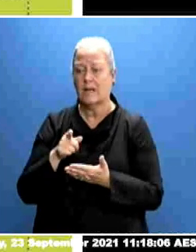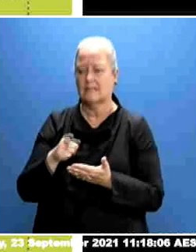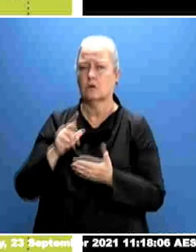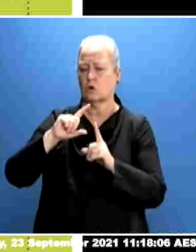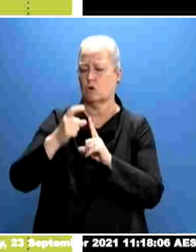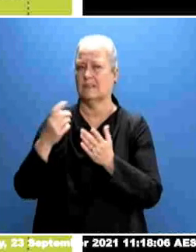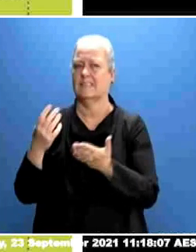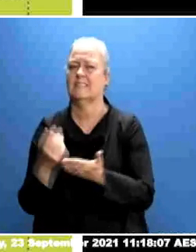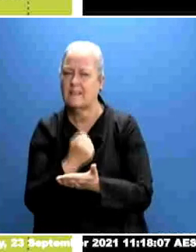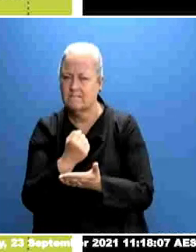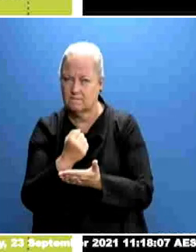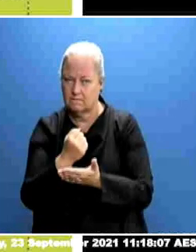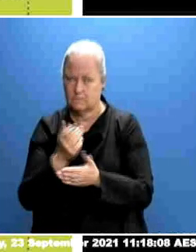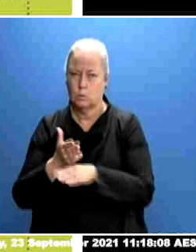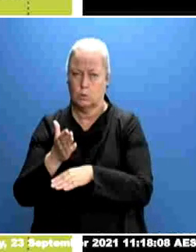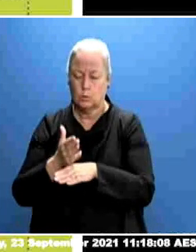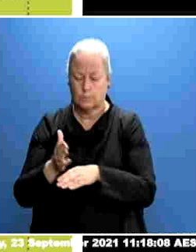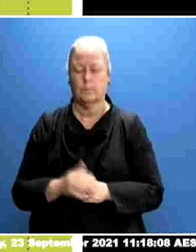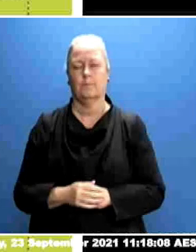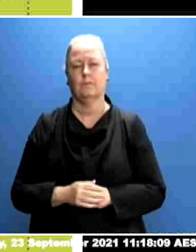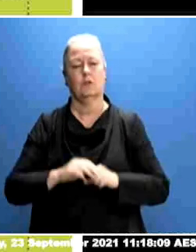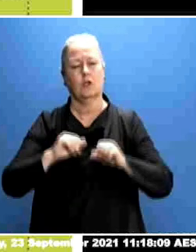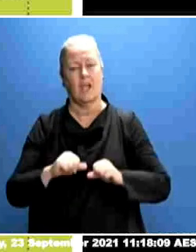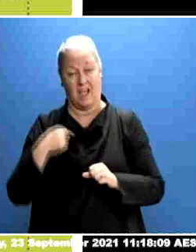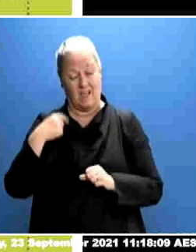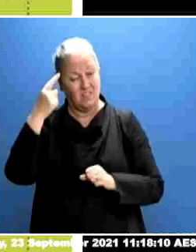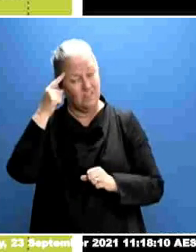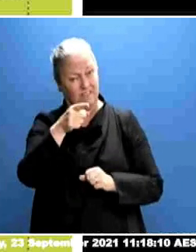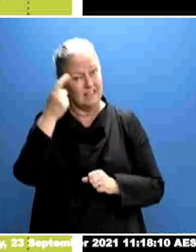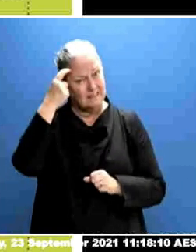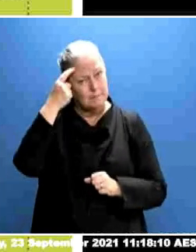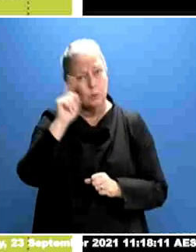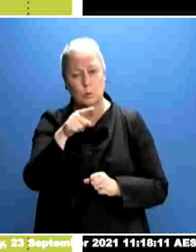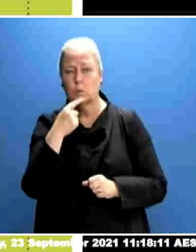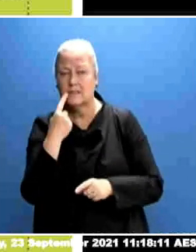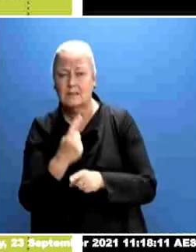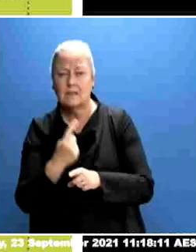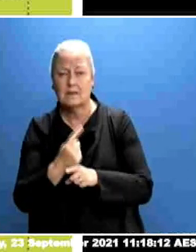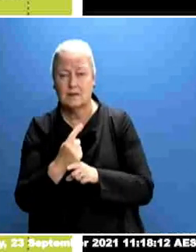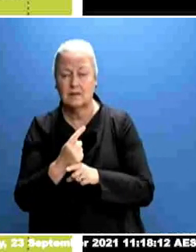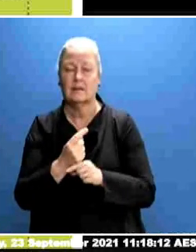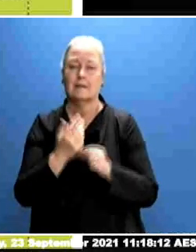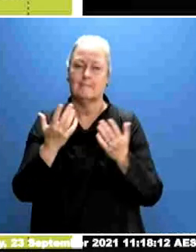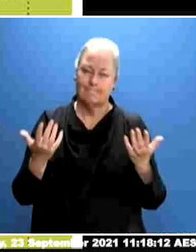That, if I may say so, is a very sensible qualification; I think you would agree, would you not, that the jurisdictions you've looked at